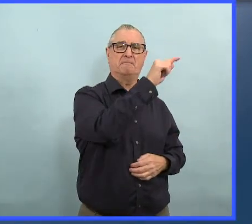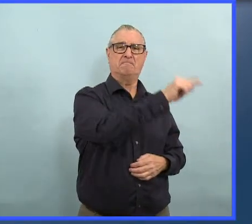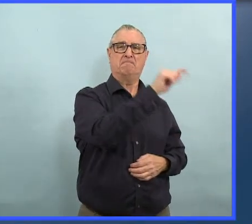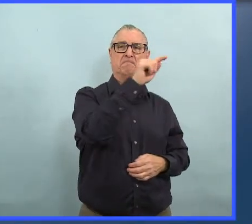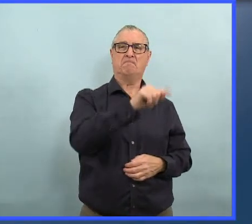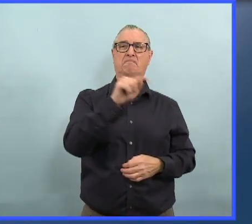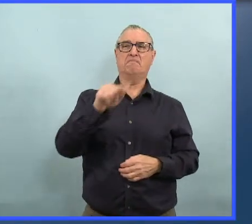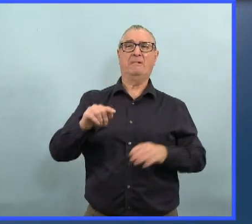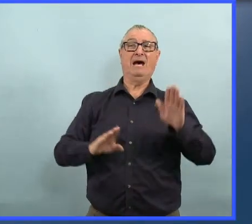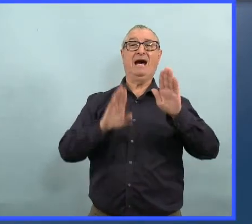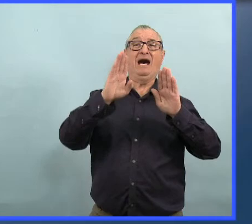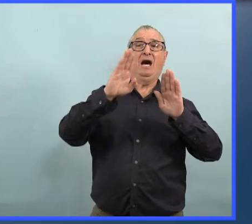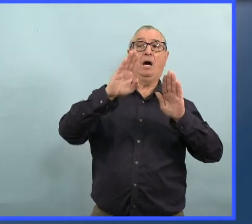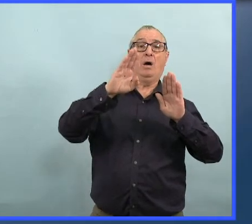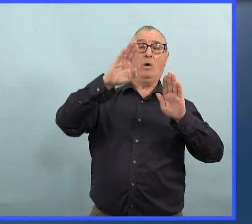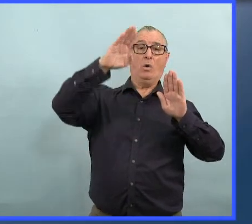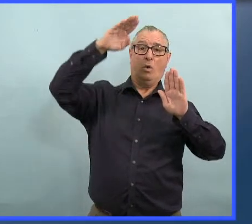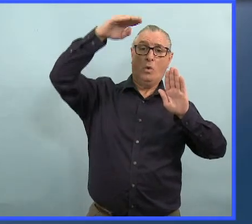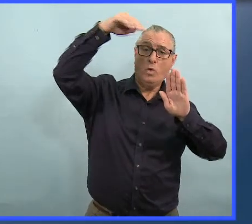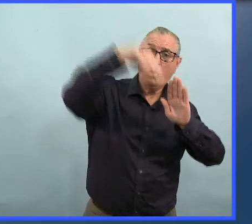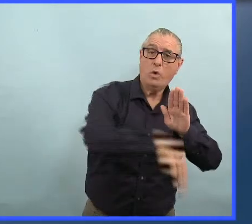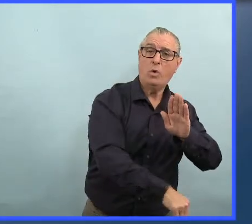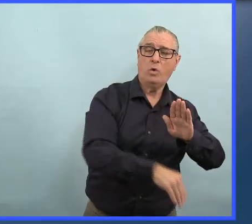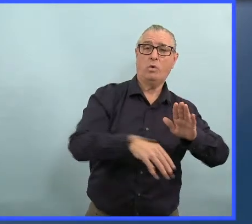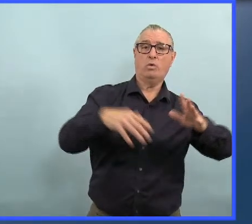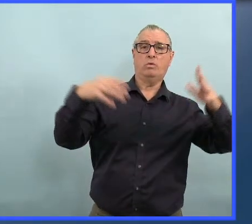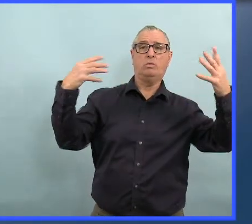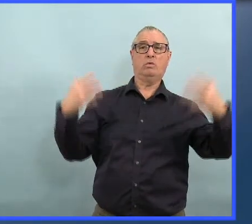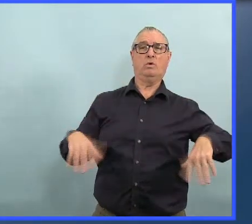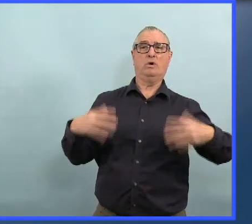um it's happening now in connecticut new york we've also obviously seen it in south africa was